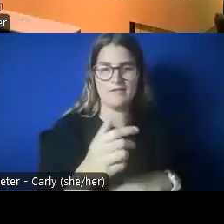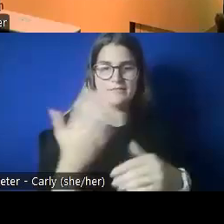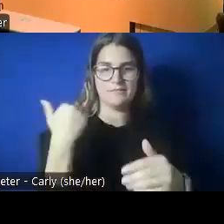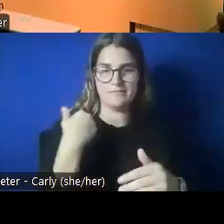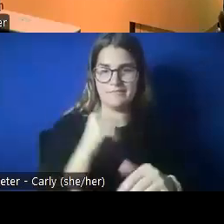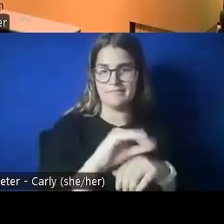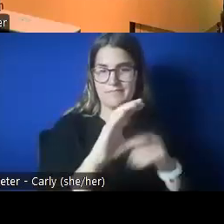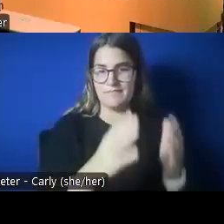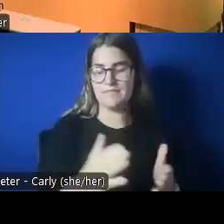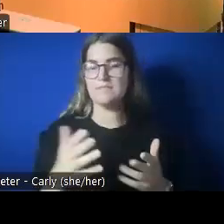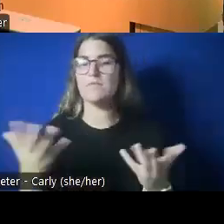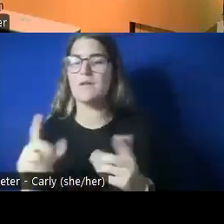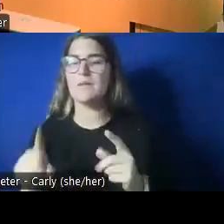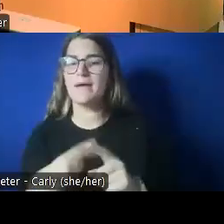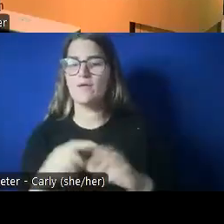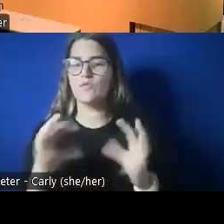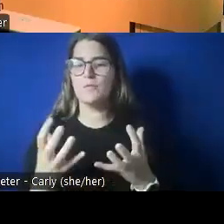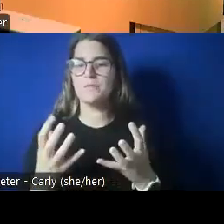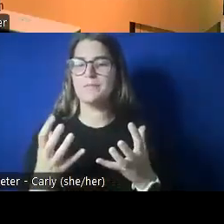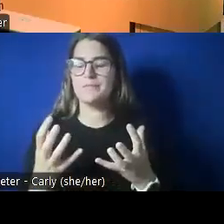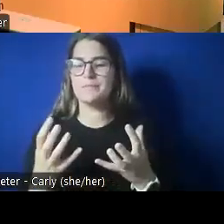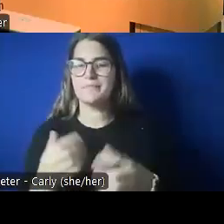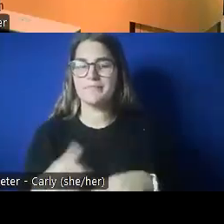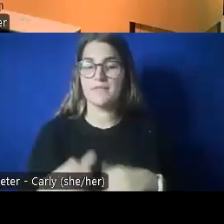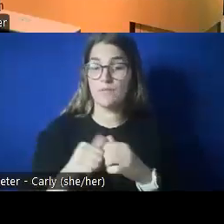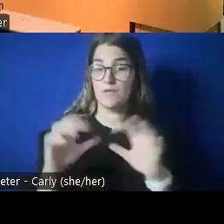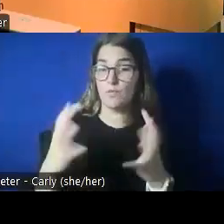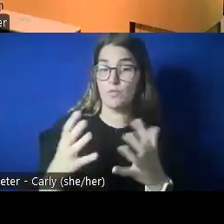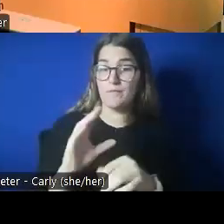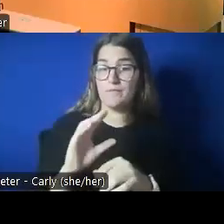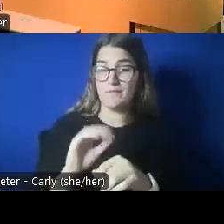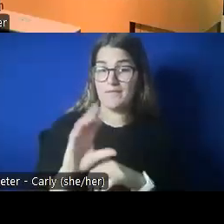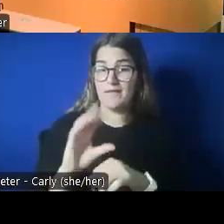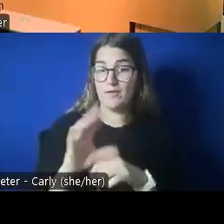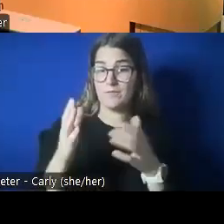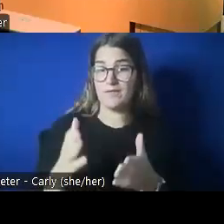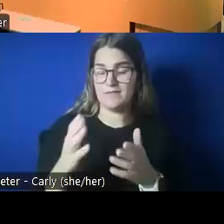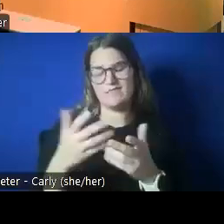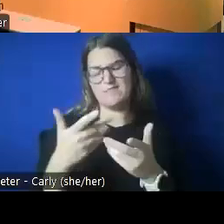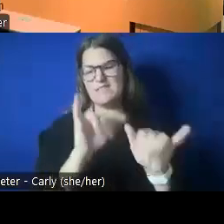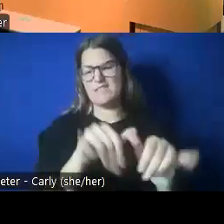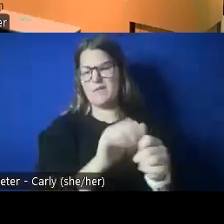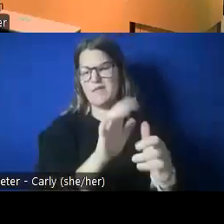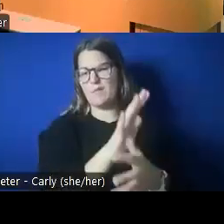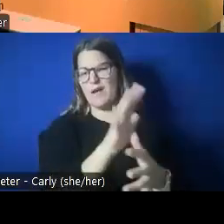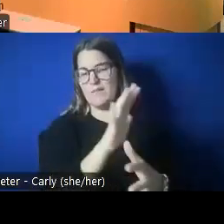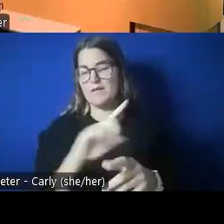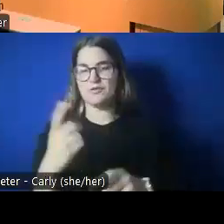group with group therapy they stay with their primary therapist and would just see me for group